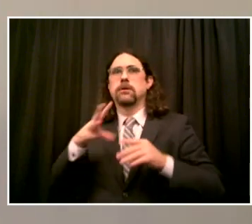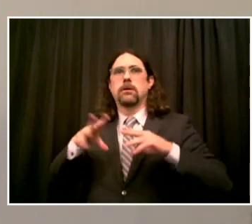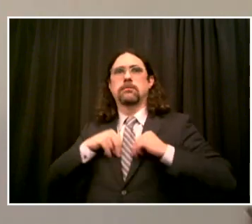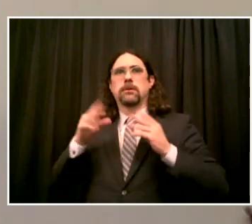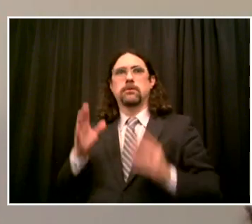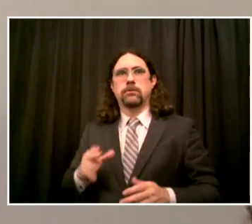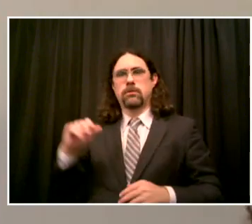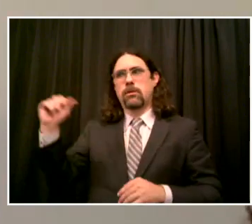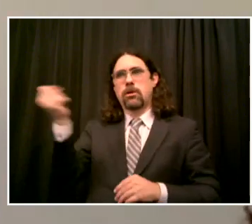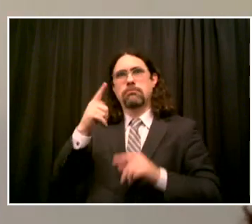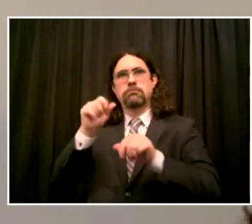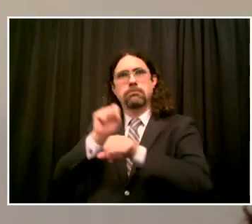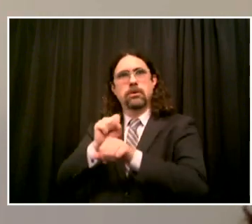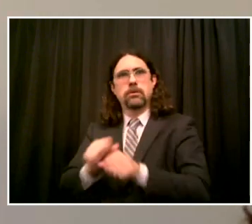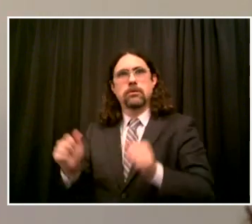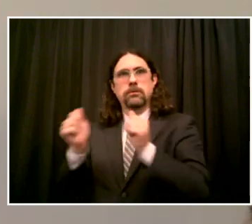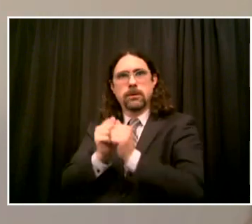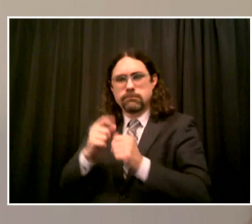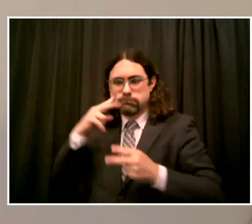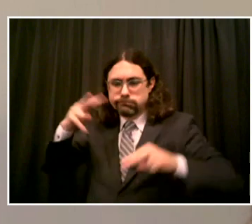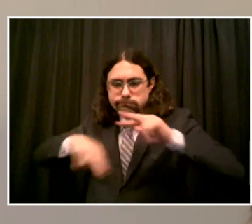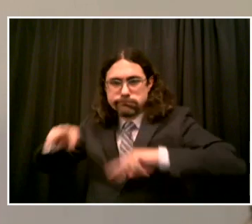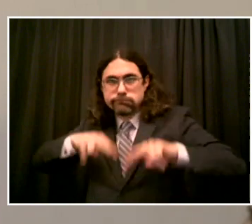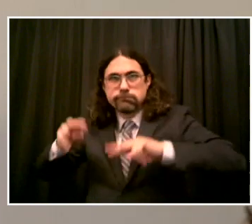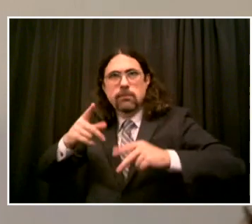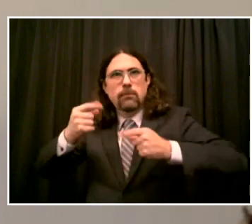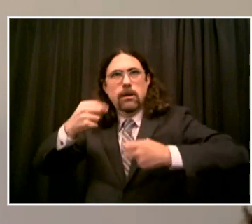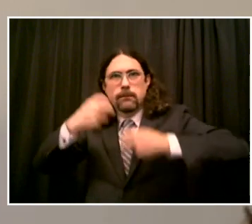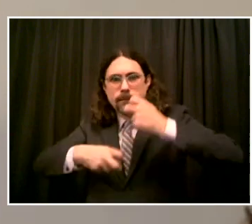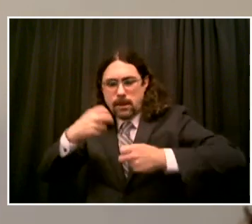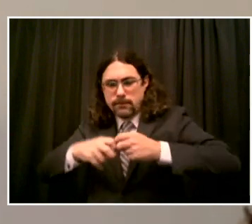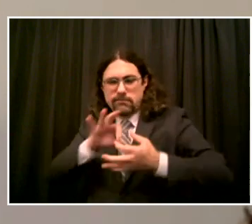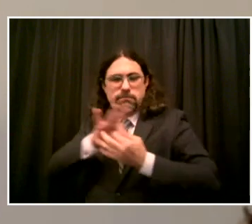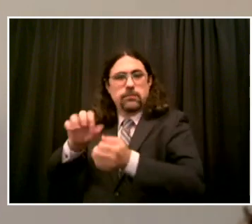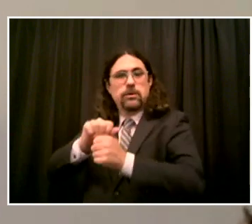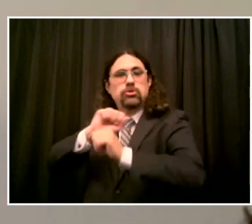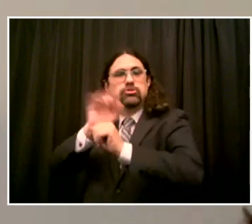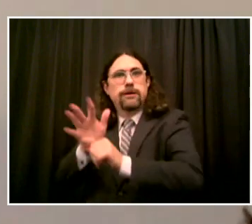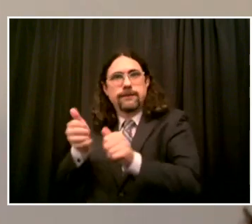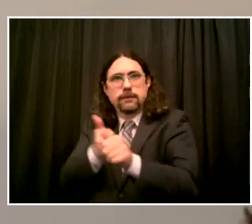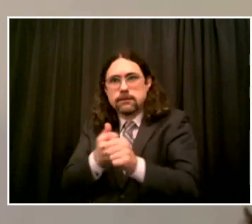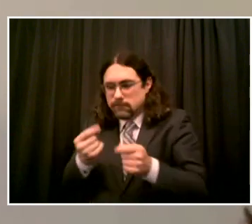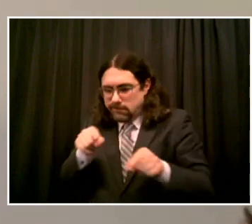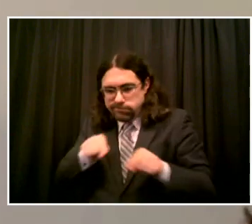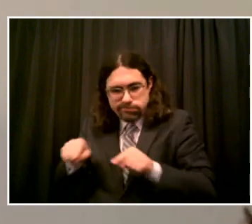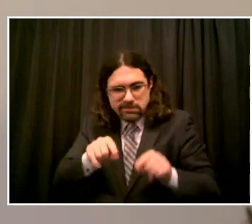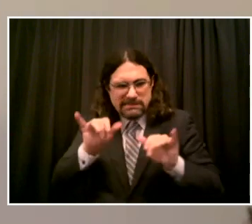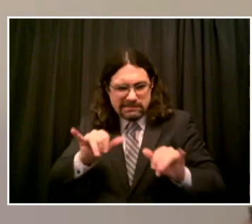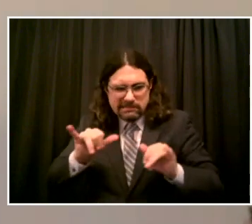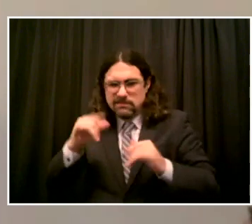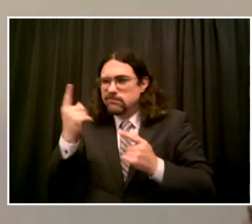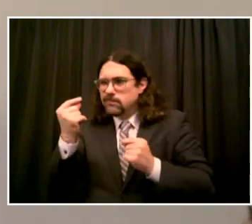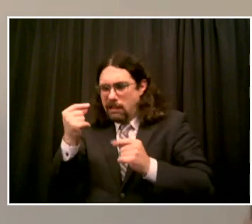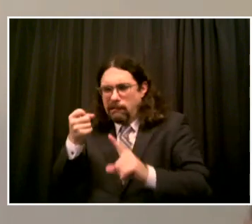COUNCIL ABOUT THE DIFFICULTIES THAT UYO WERE FACING, DIFFICULTIES THAT EXISTED BEFORE